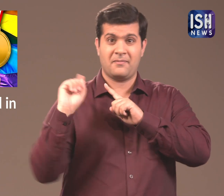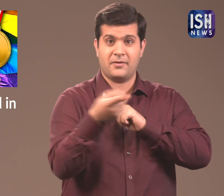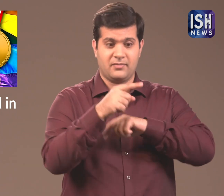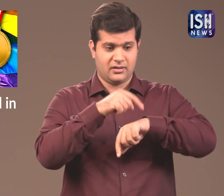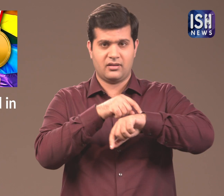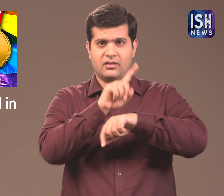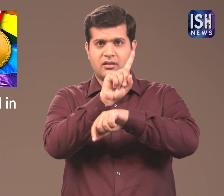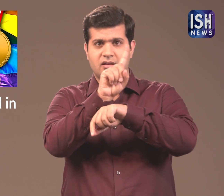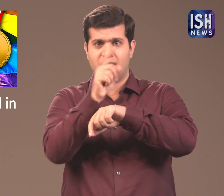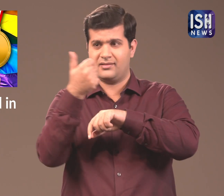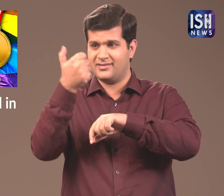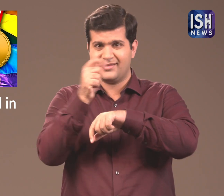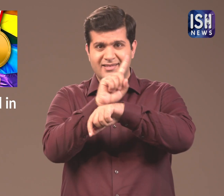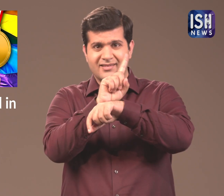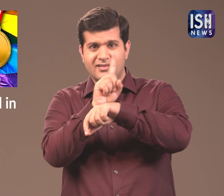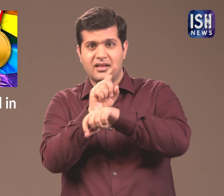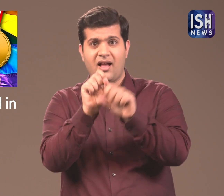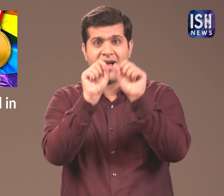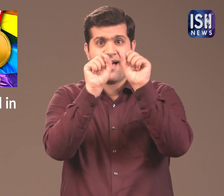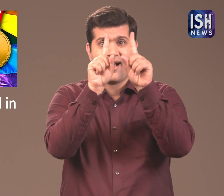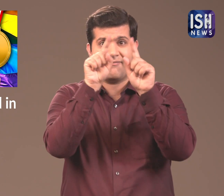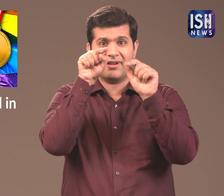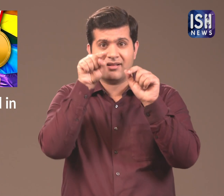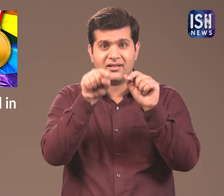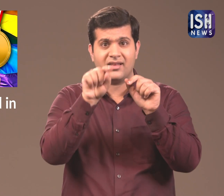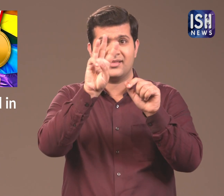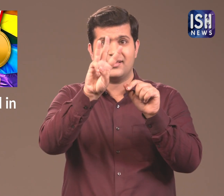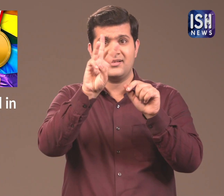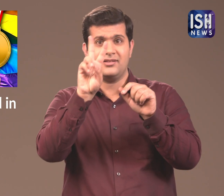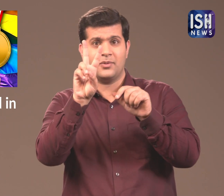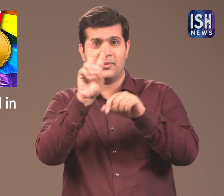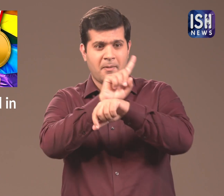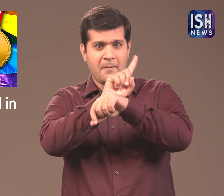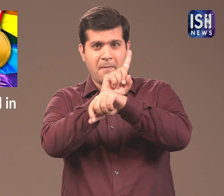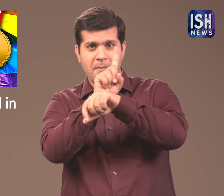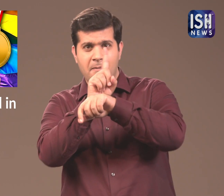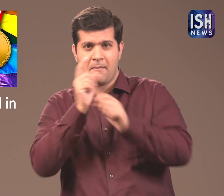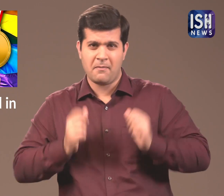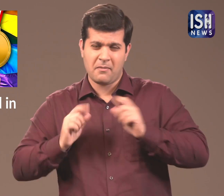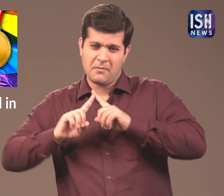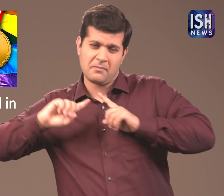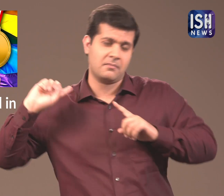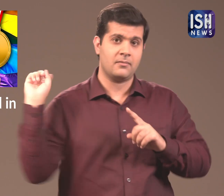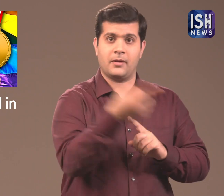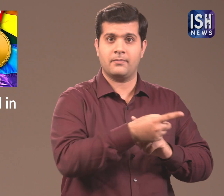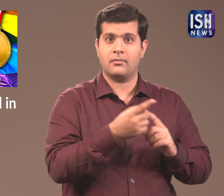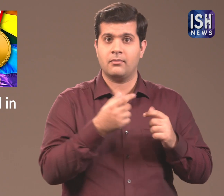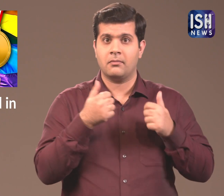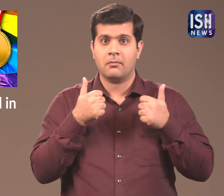She completed the 100m race in 11.32 seconds.